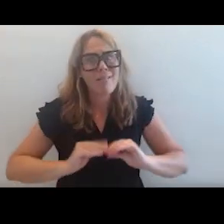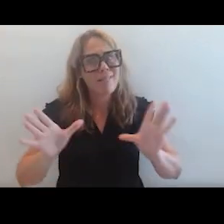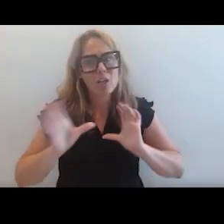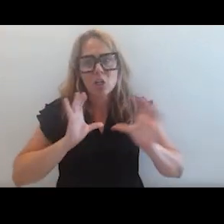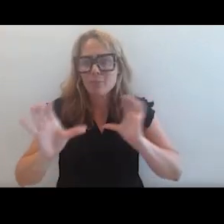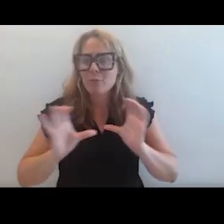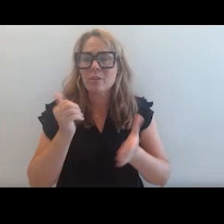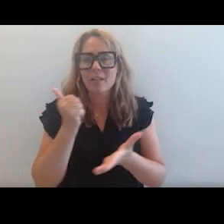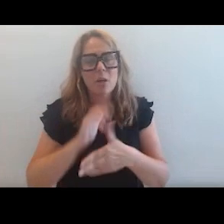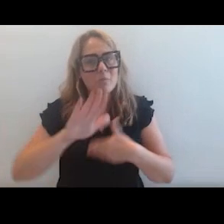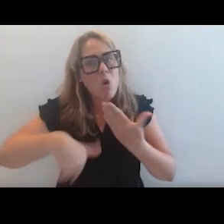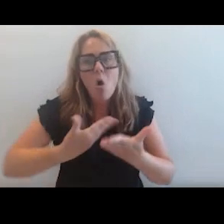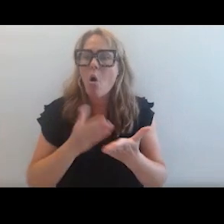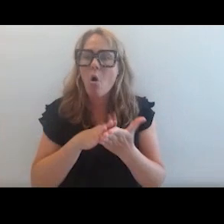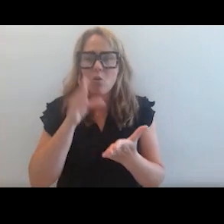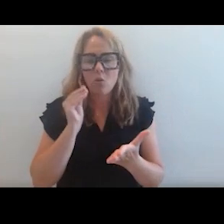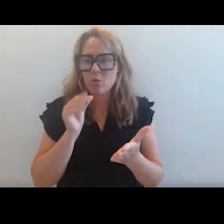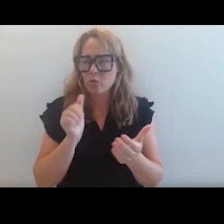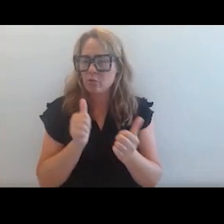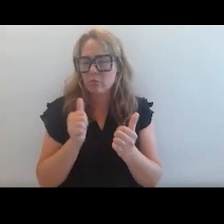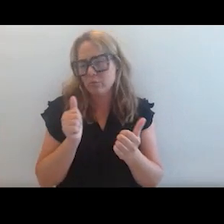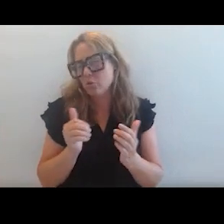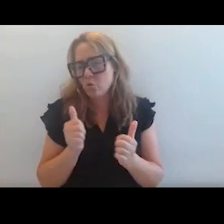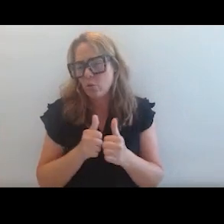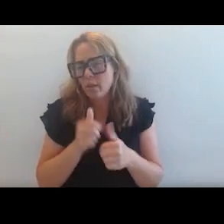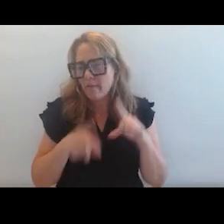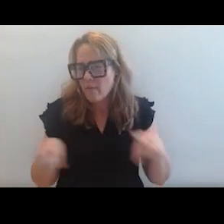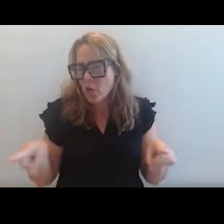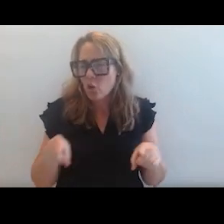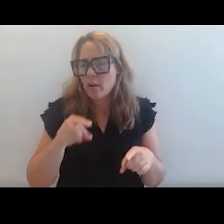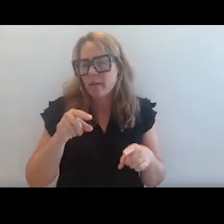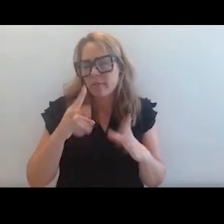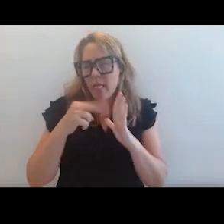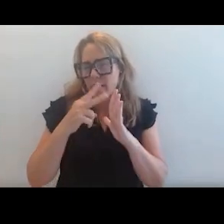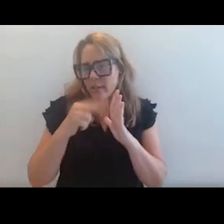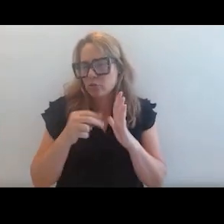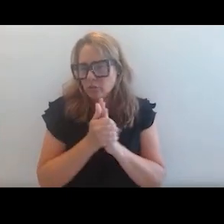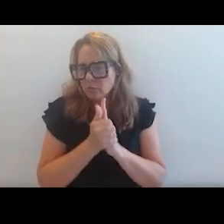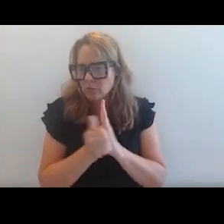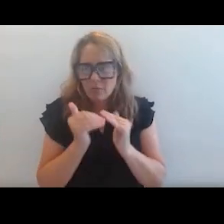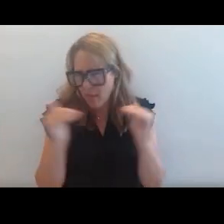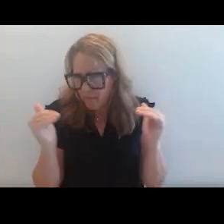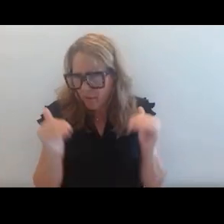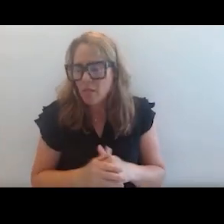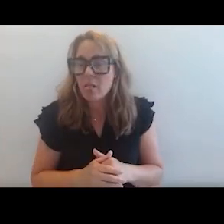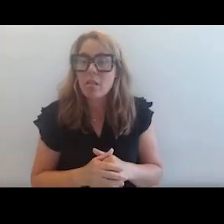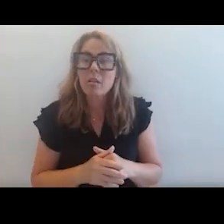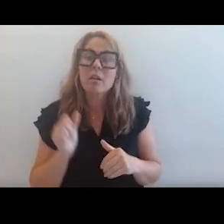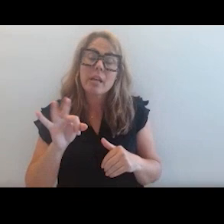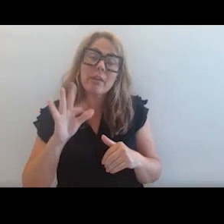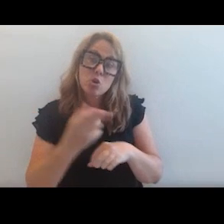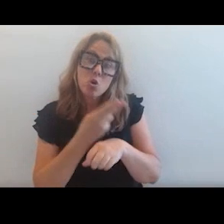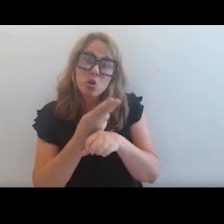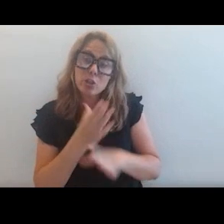including those with varying literacy levels. If your users are predominantly in a rural area